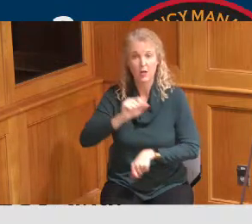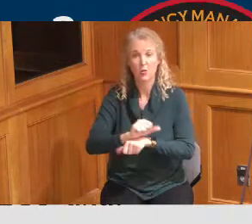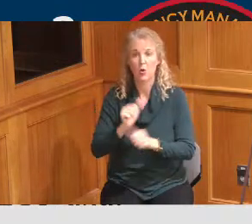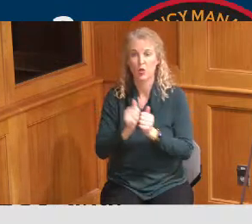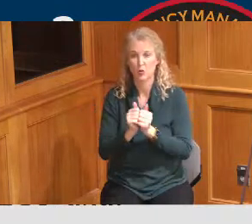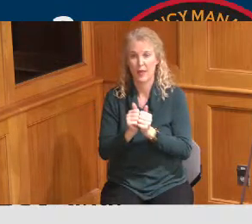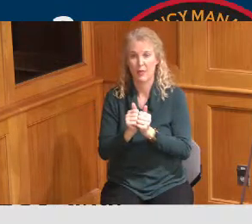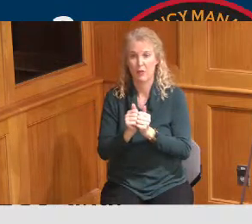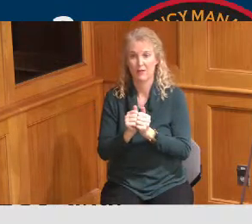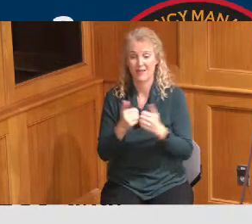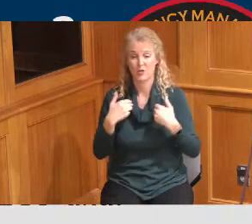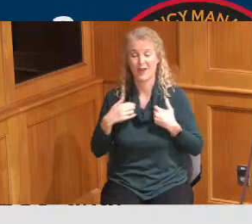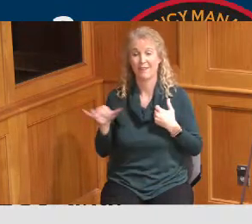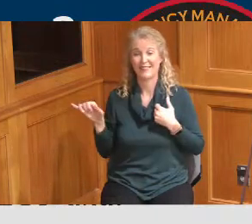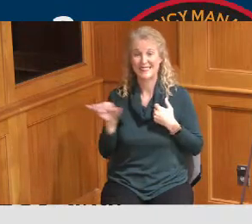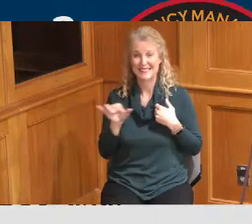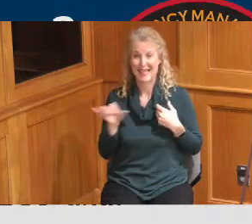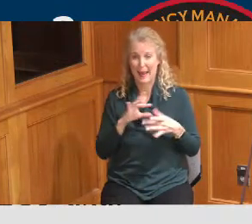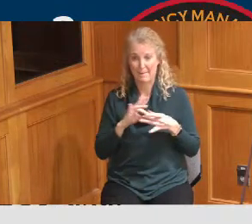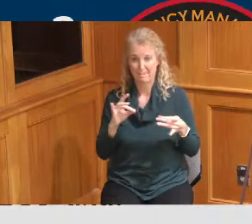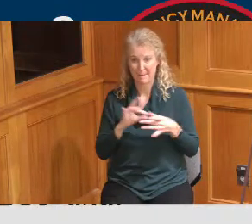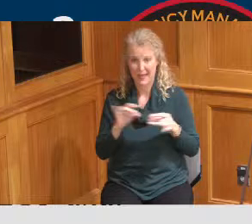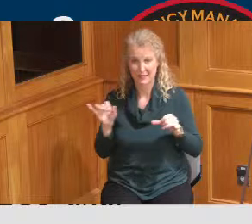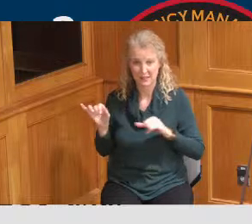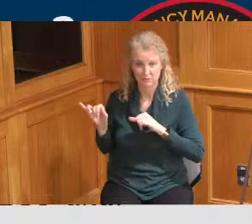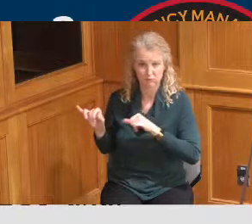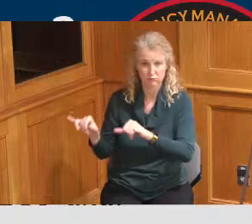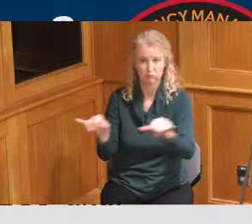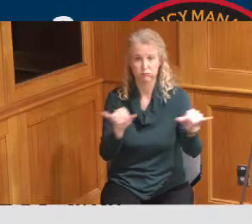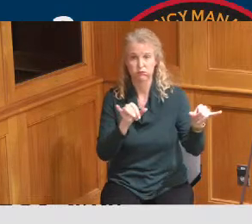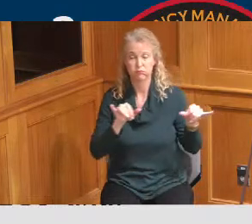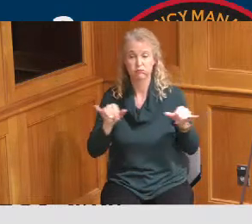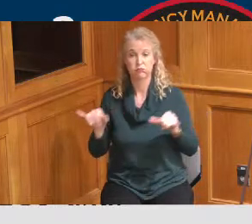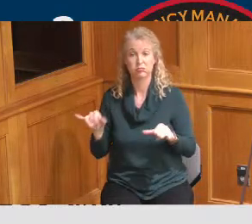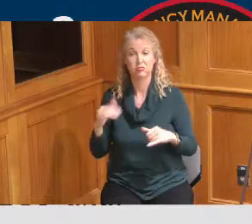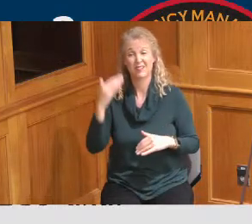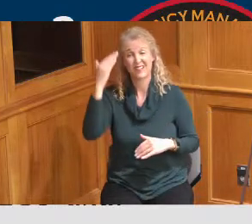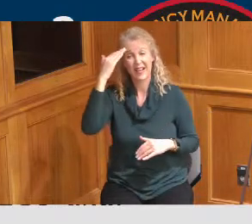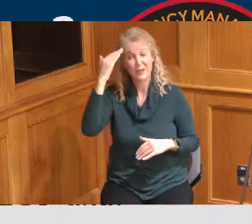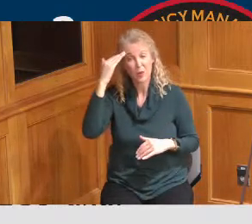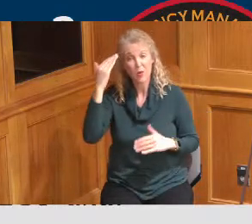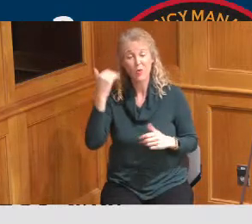the public because we all need to be on the same page so I realize everybody all of our communities